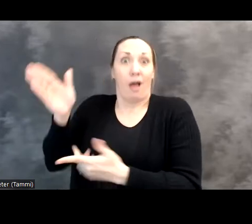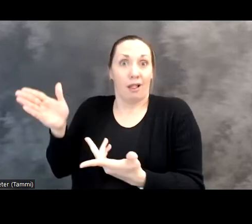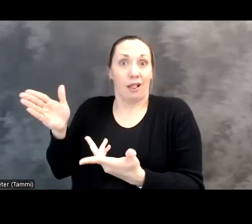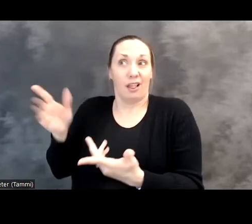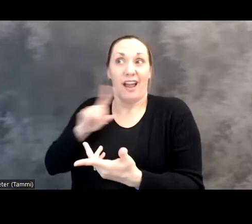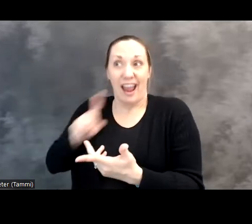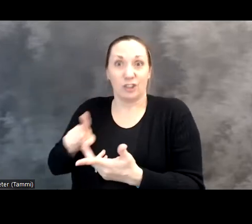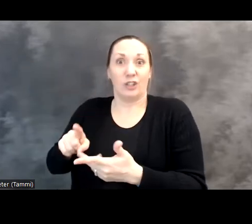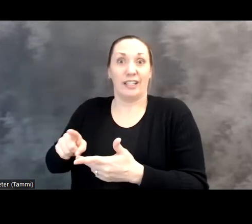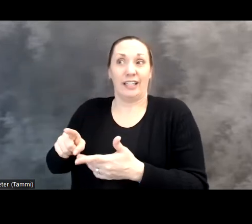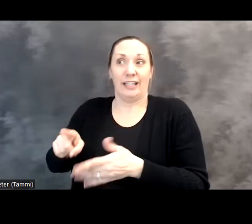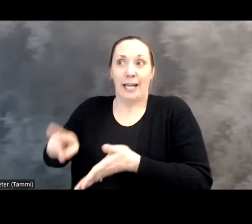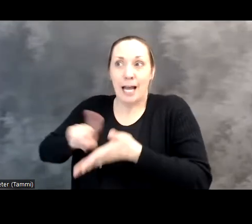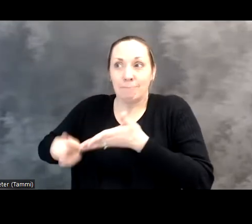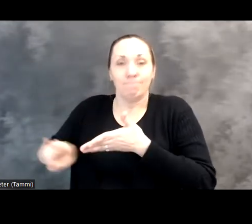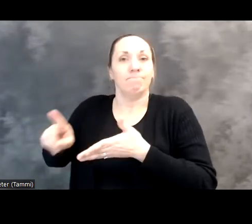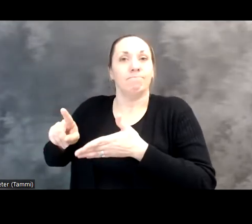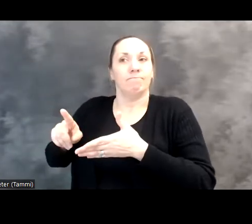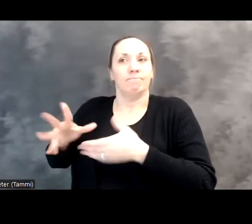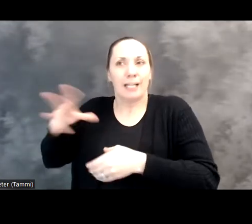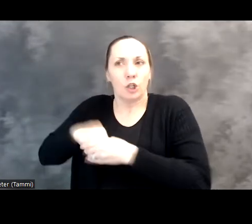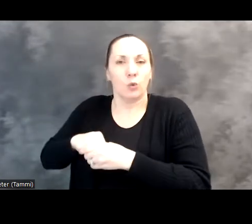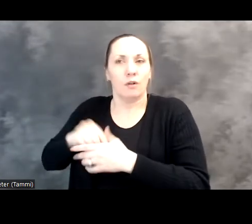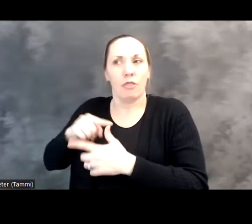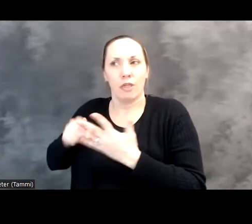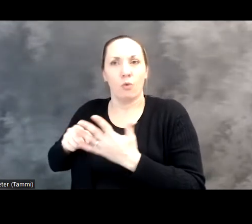often unclear. In addition, whether companies